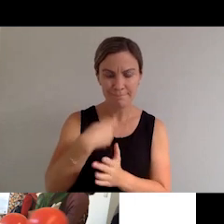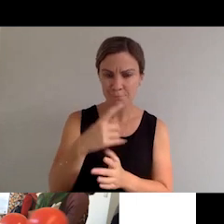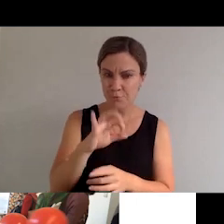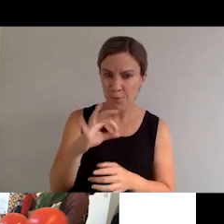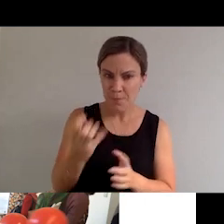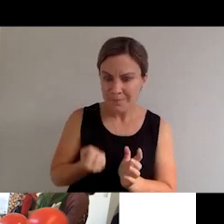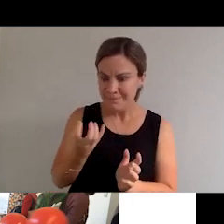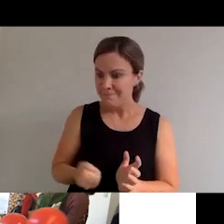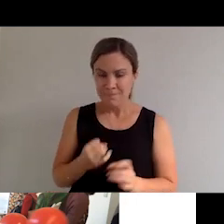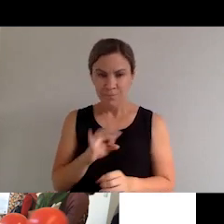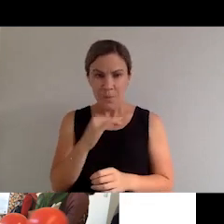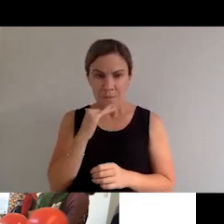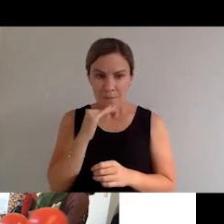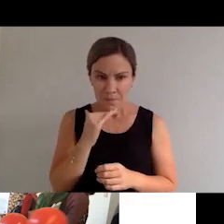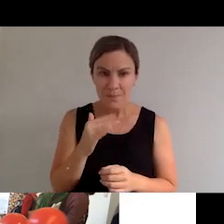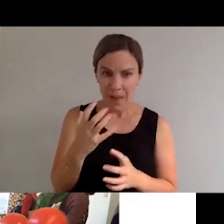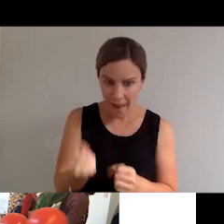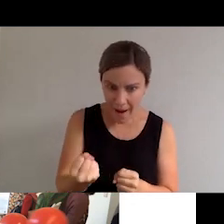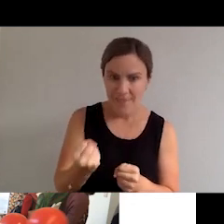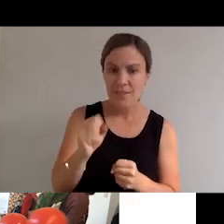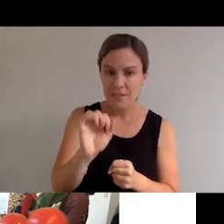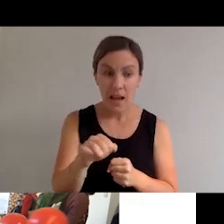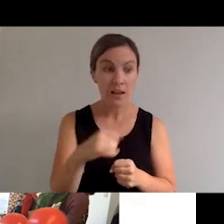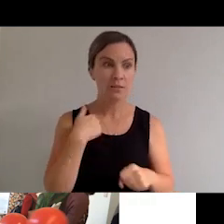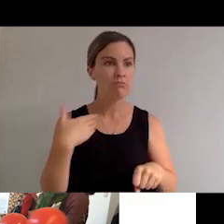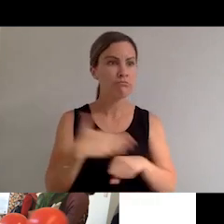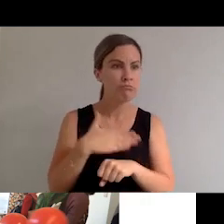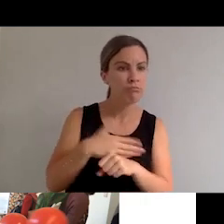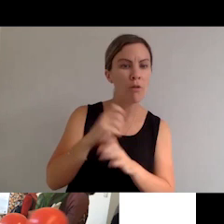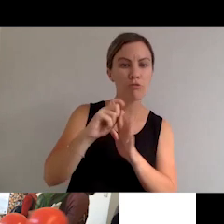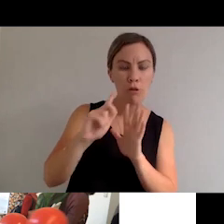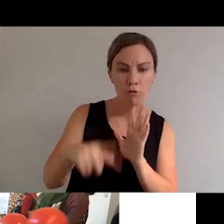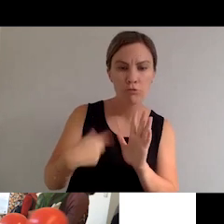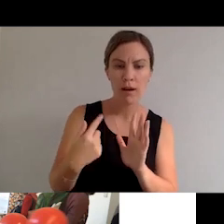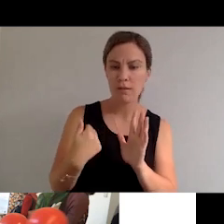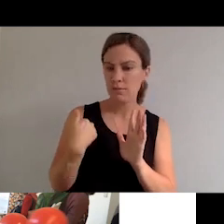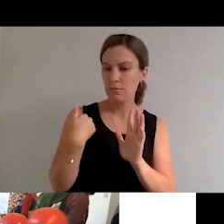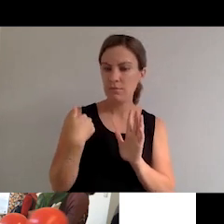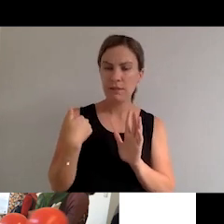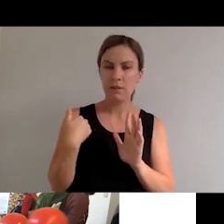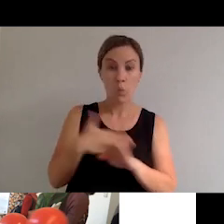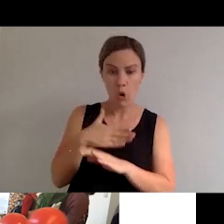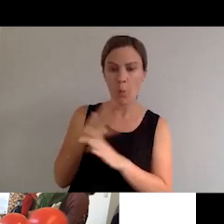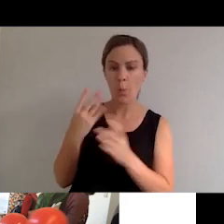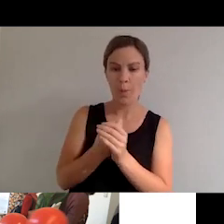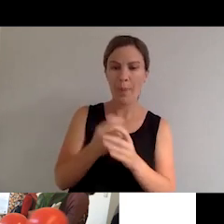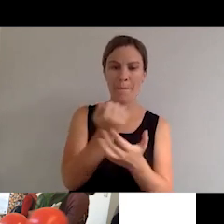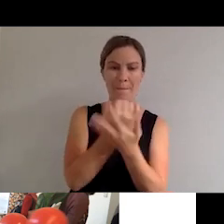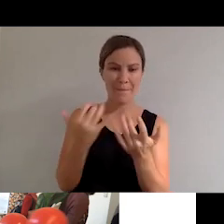I said, "Yep, that's from big projects I have worked on. Then I disseminate it out to lots of artists." I don't make that salary.